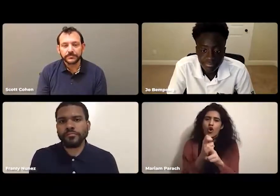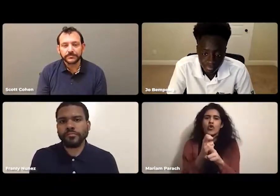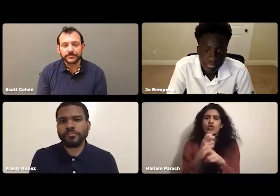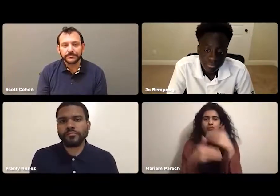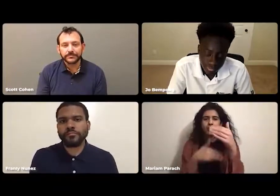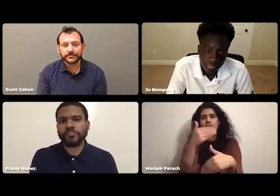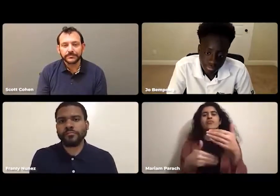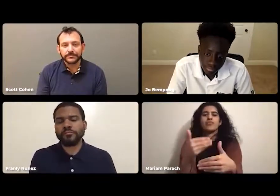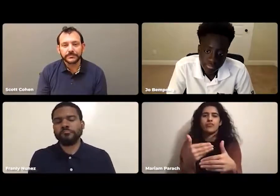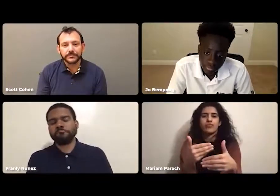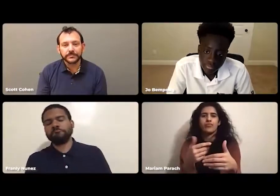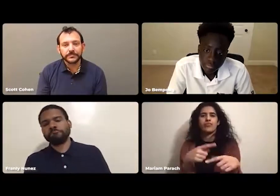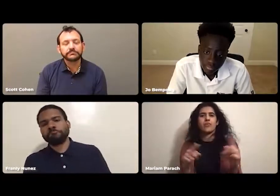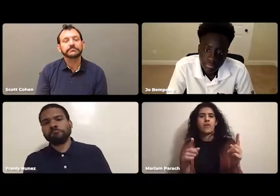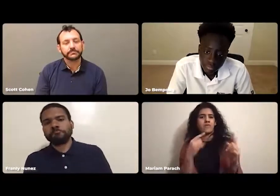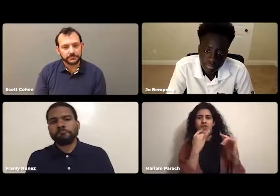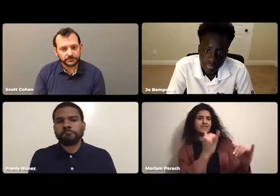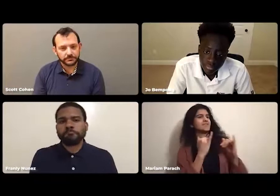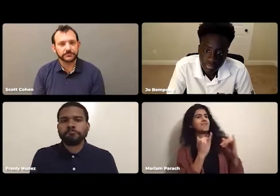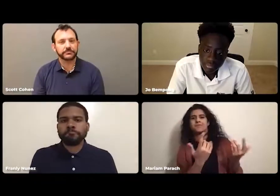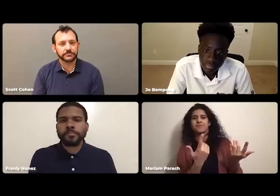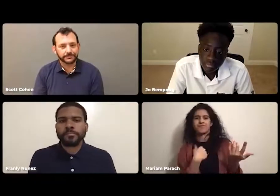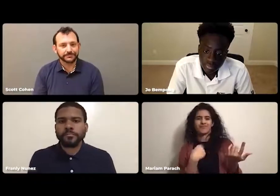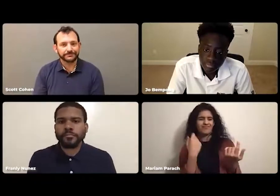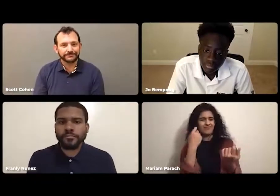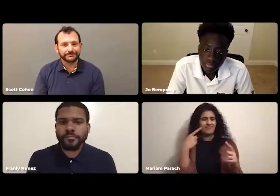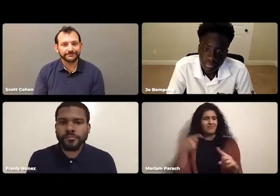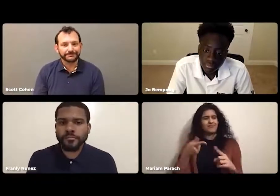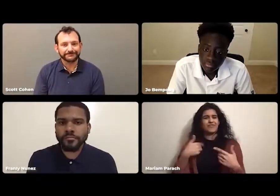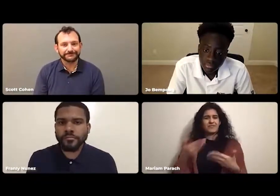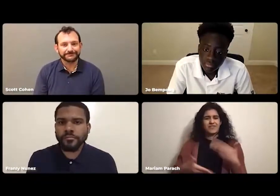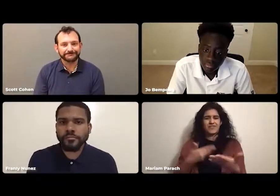Also, that experience with people really motivated me to work harder.